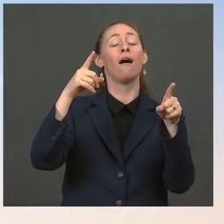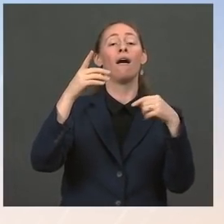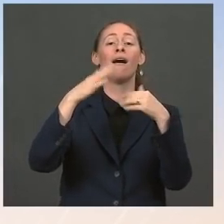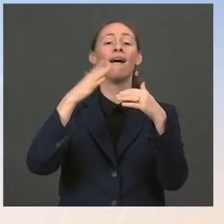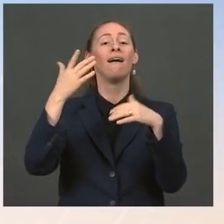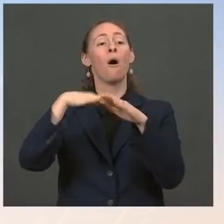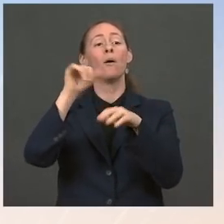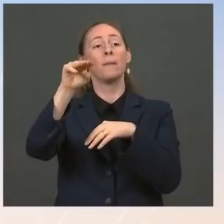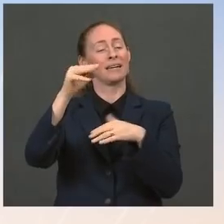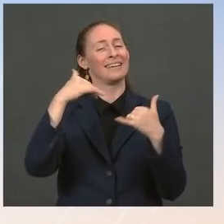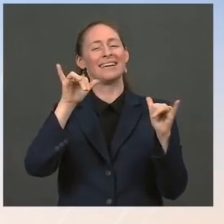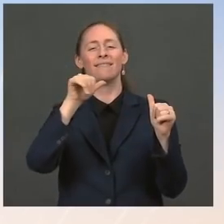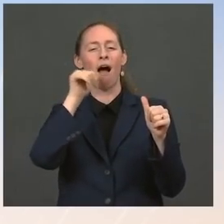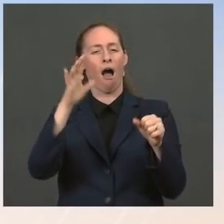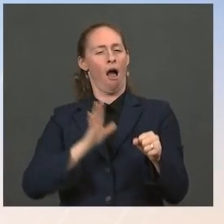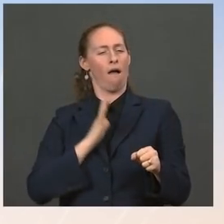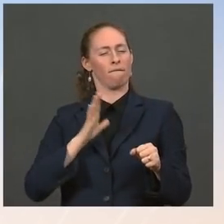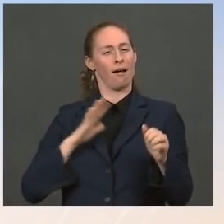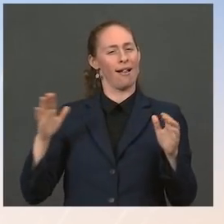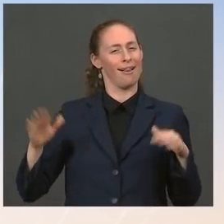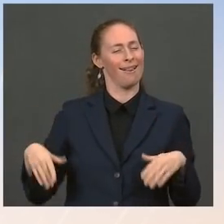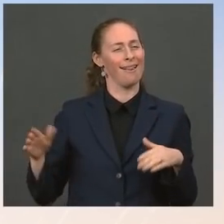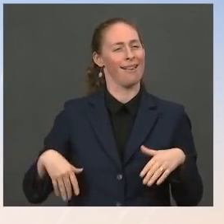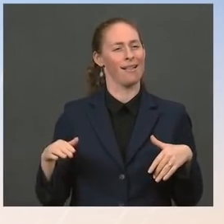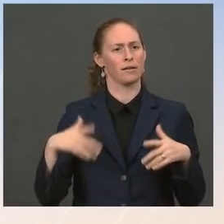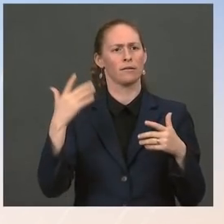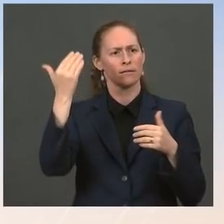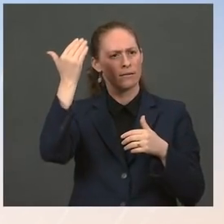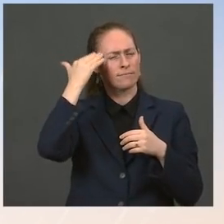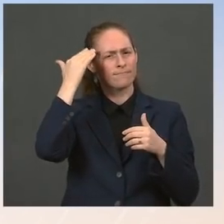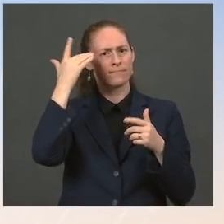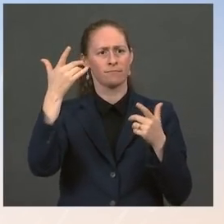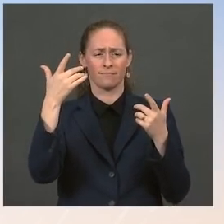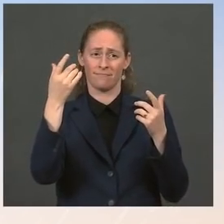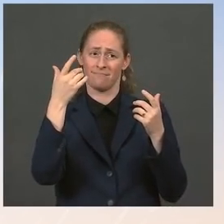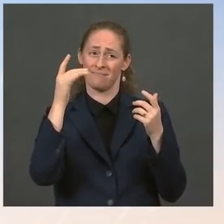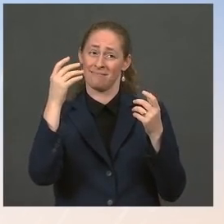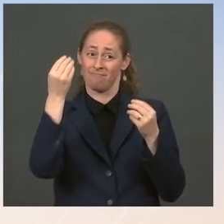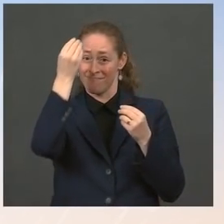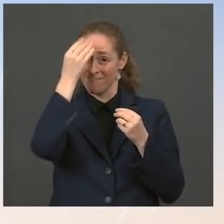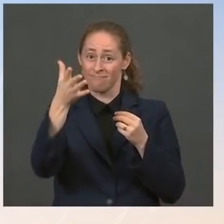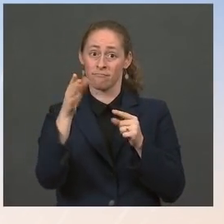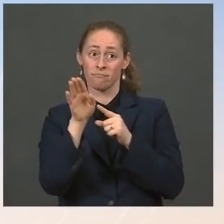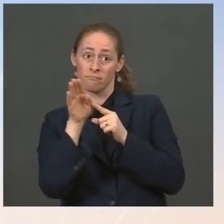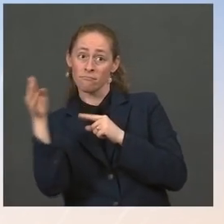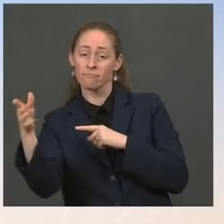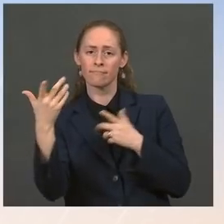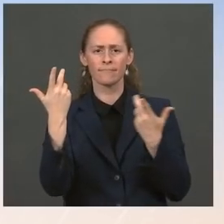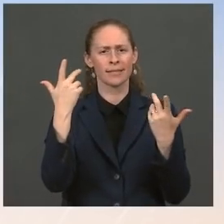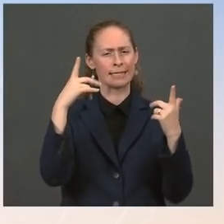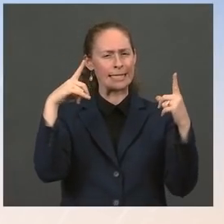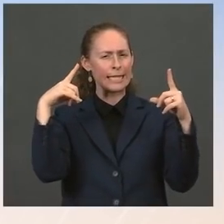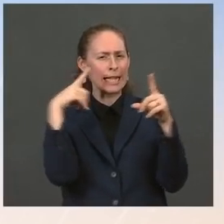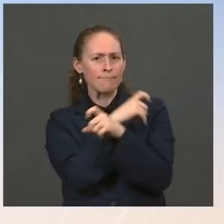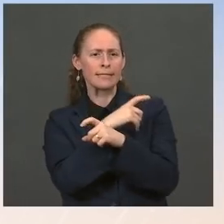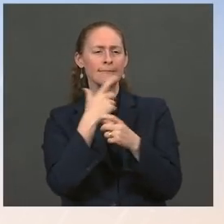that have been reported present more complicated, more difficult options than the one that is quite obvious, in the President's view,